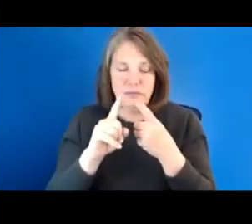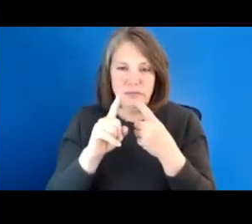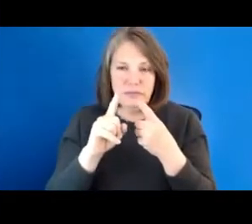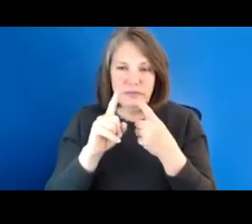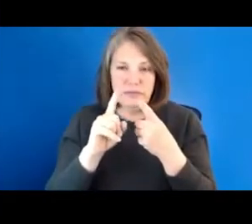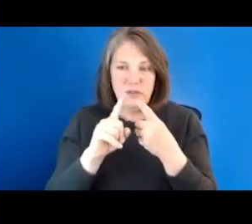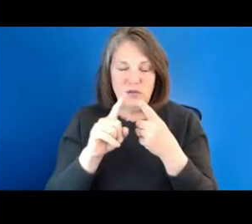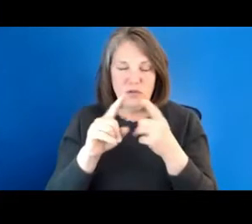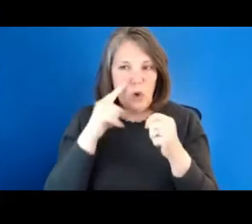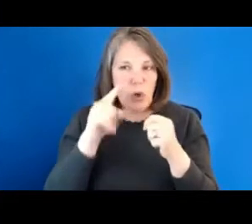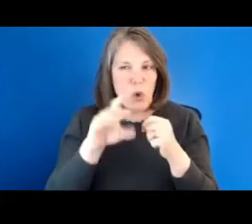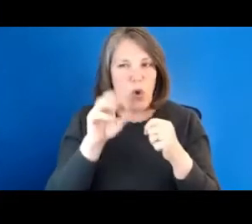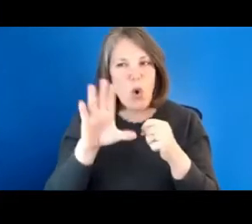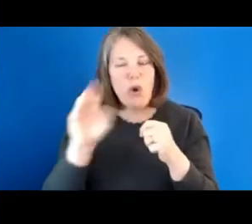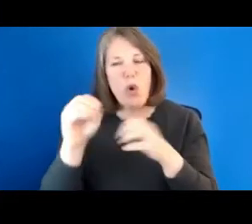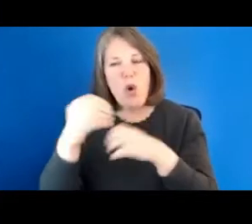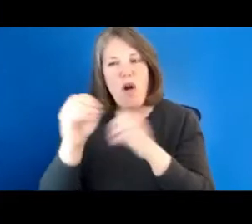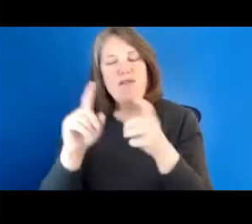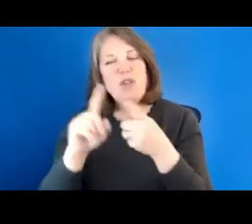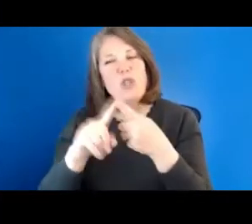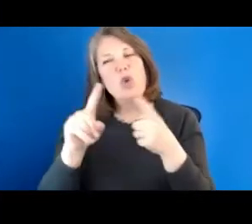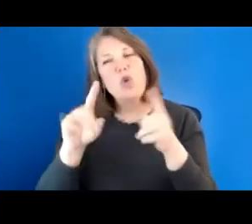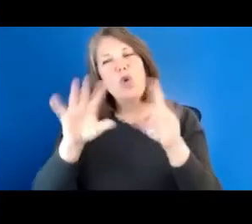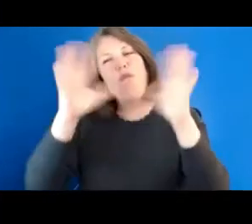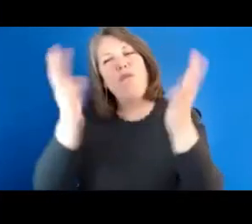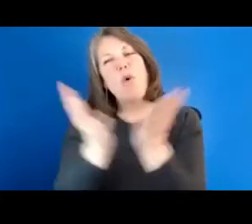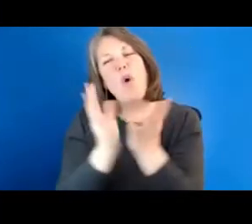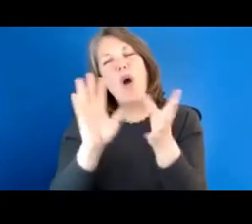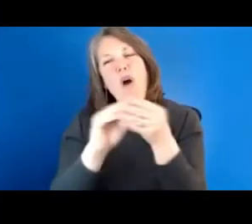overall narration, we are going to give you time after